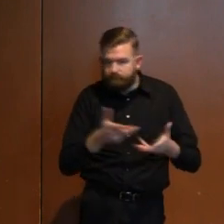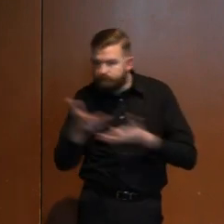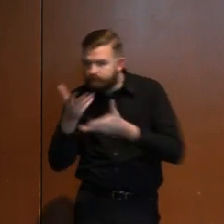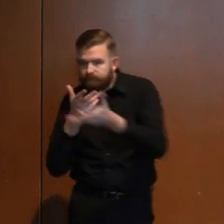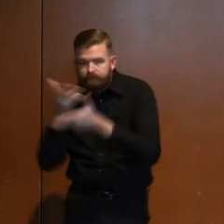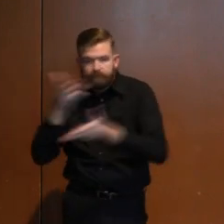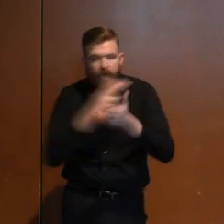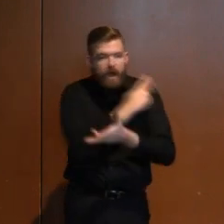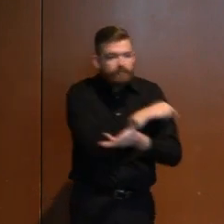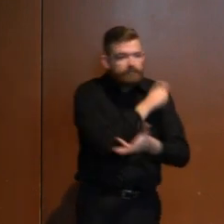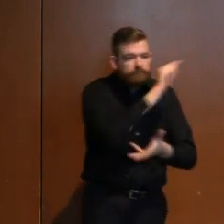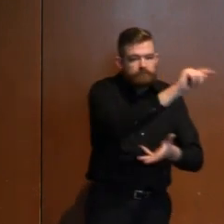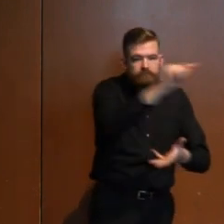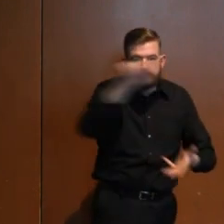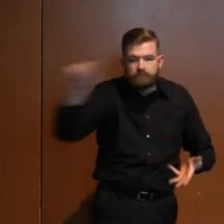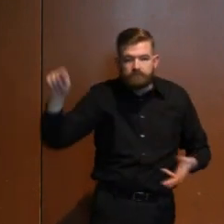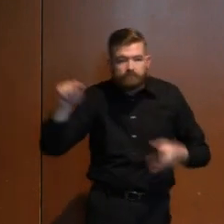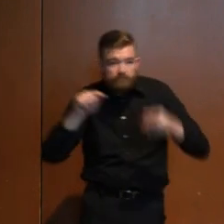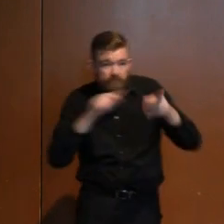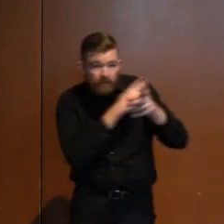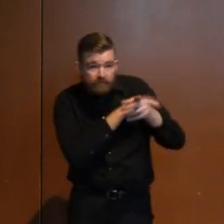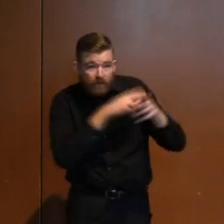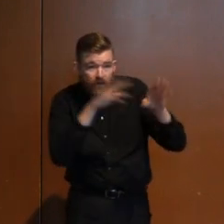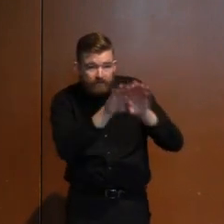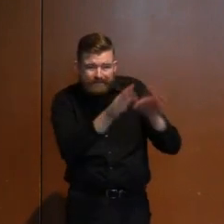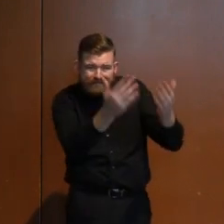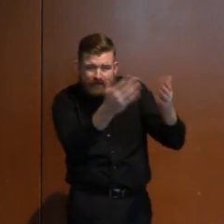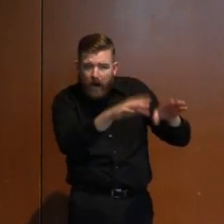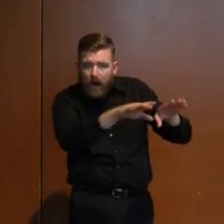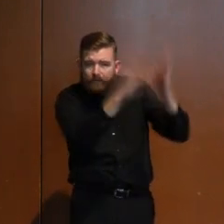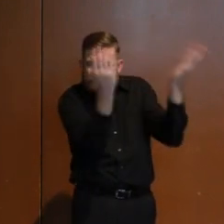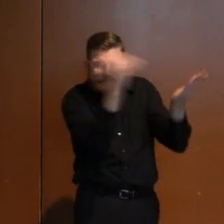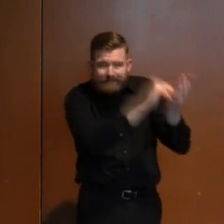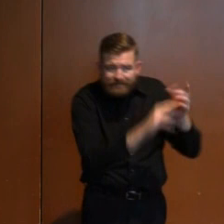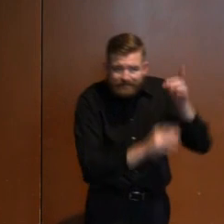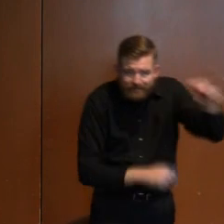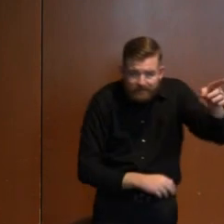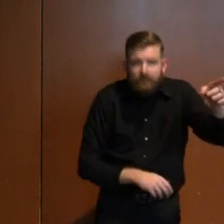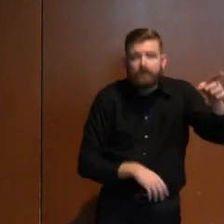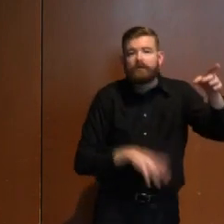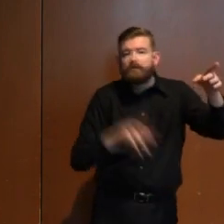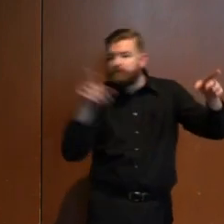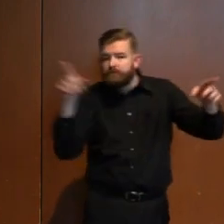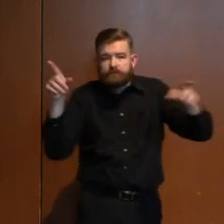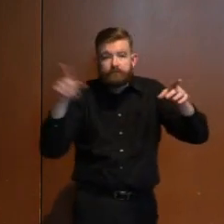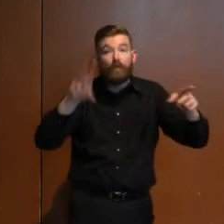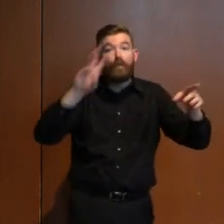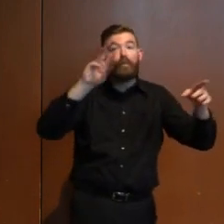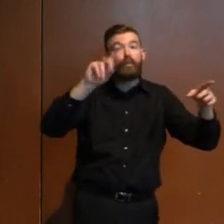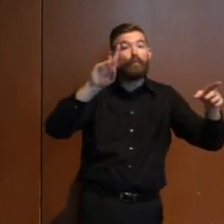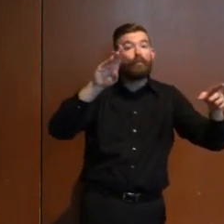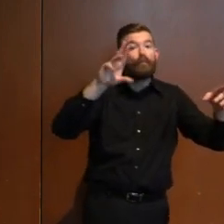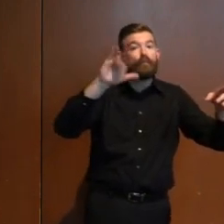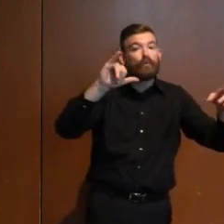WE ALSO CONTINUE TO WORK WITH EXISTING HEALTH CARE SYSTEMS TO